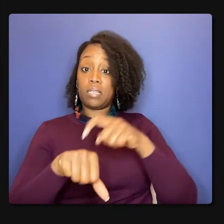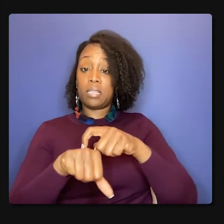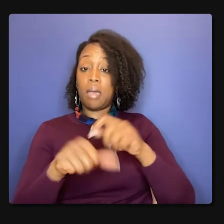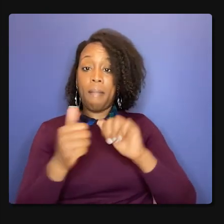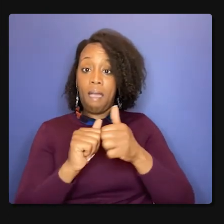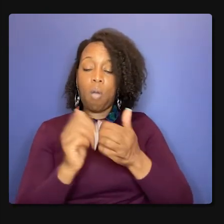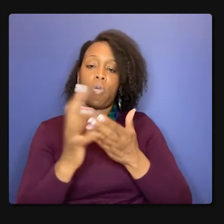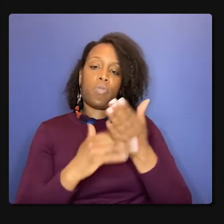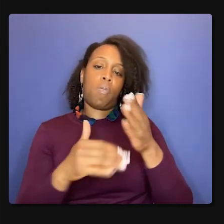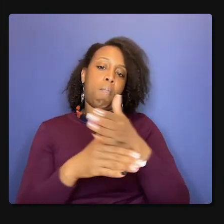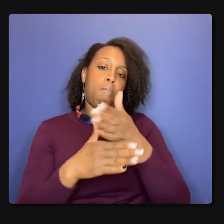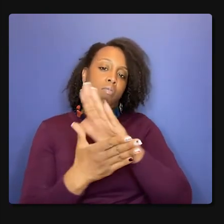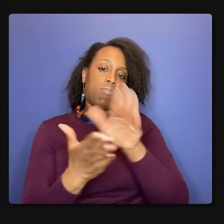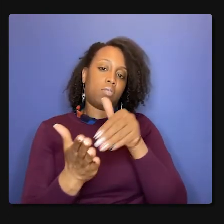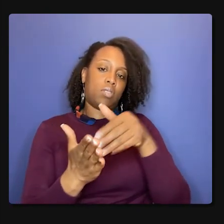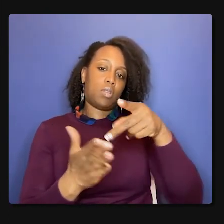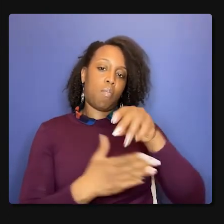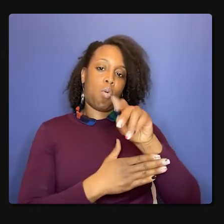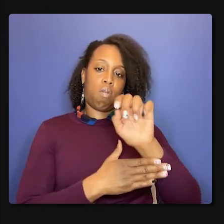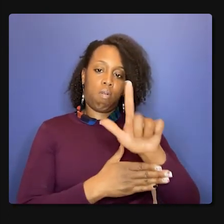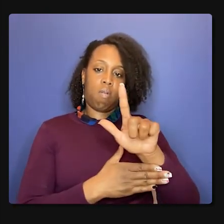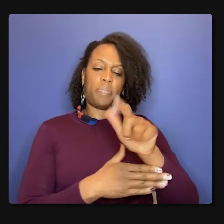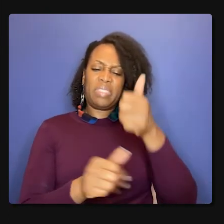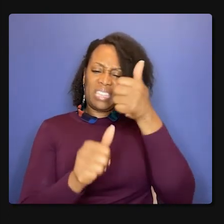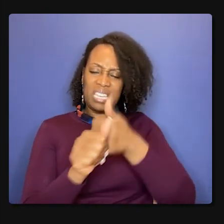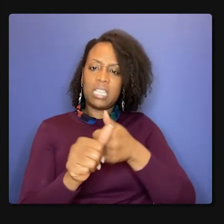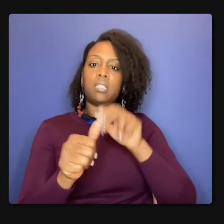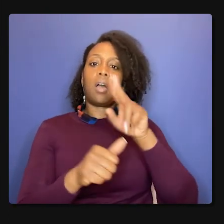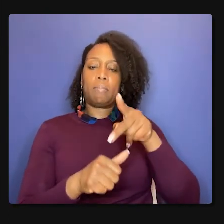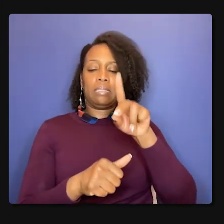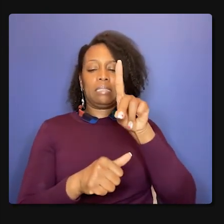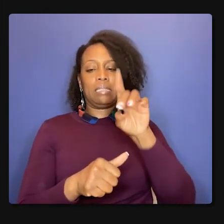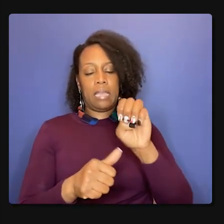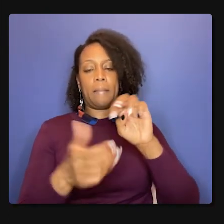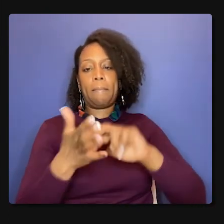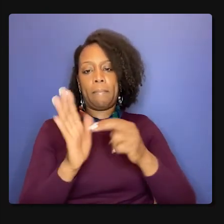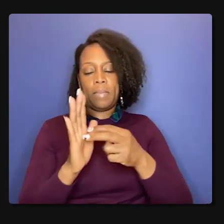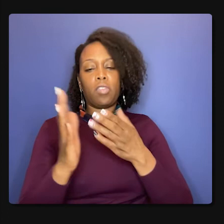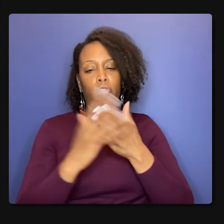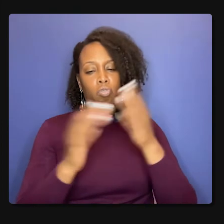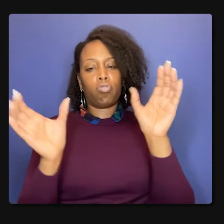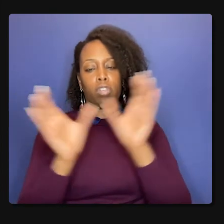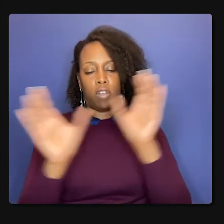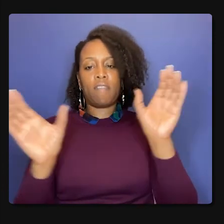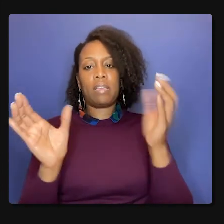you can do so through the Partners Center portal. Each update will require going through certification again,